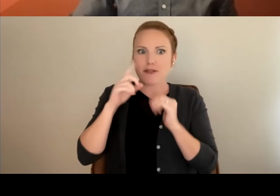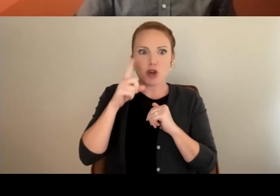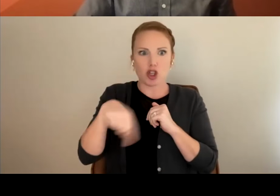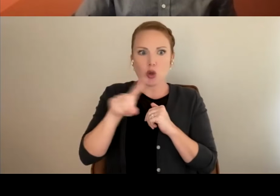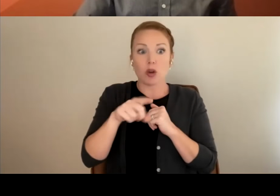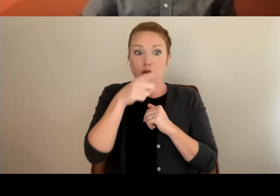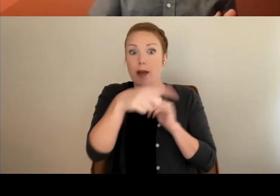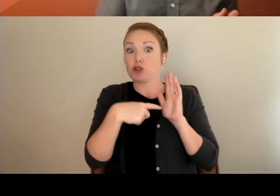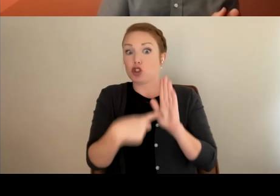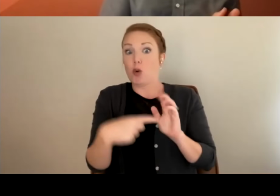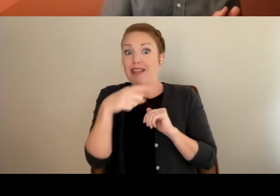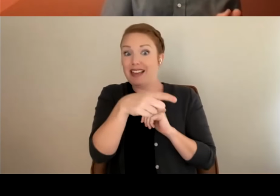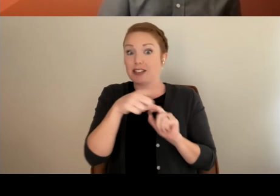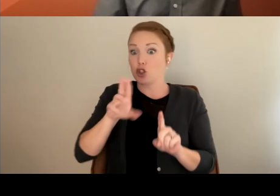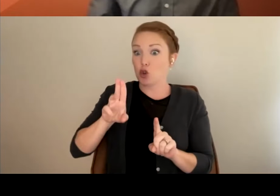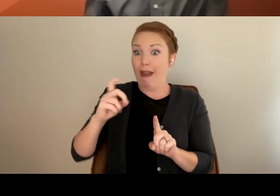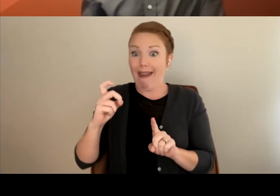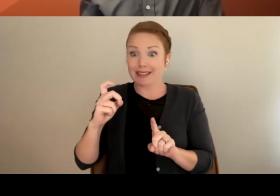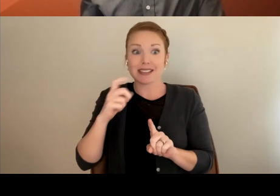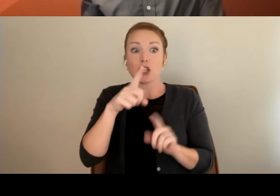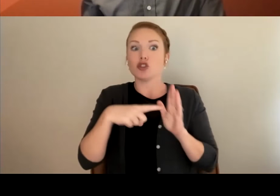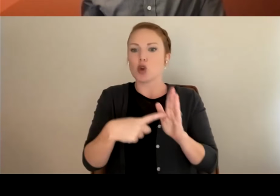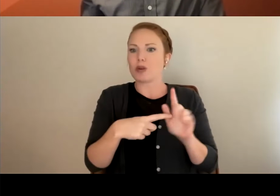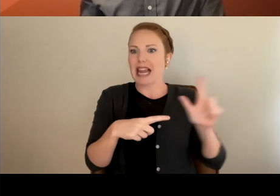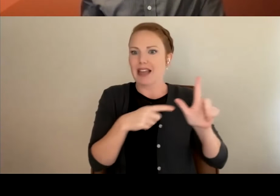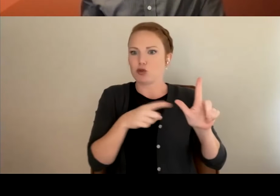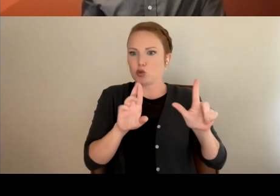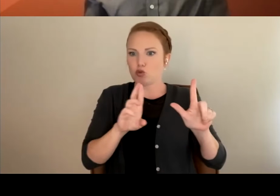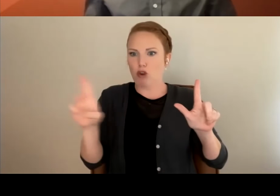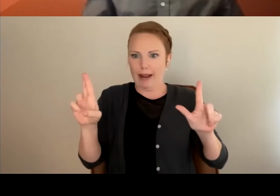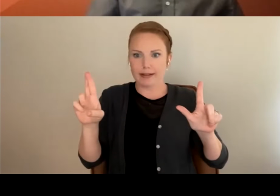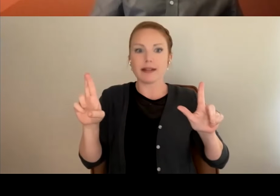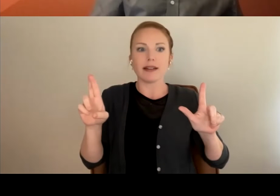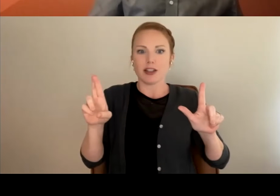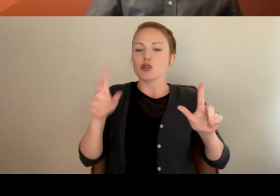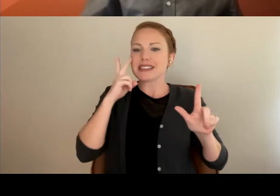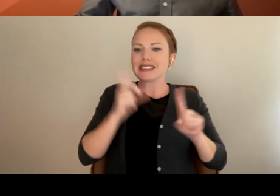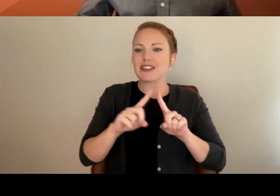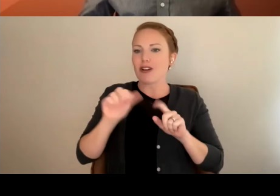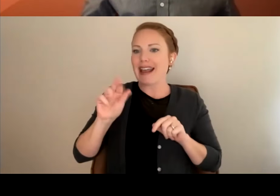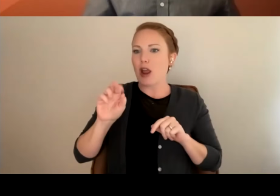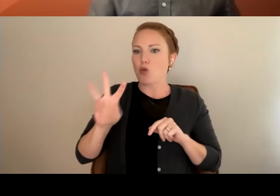this visualization that goes from left to right - it's a set of arrows. There's a a big